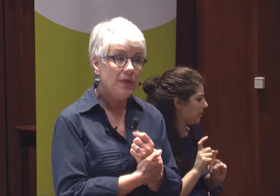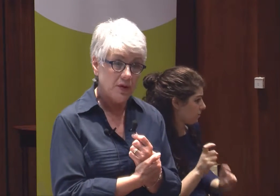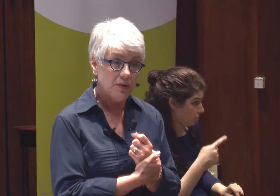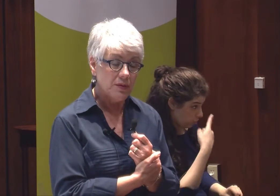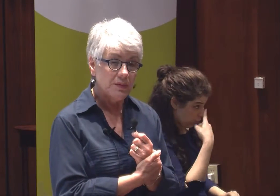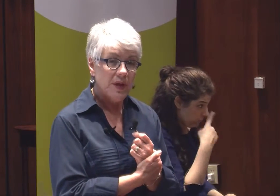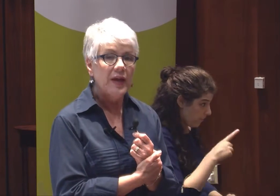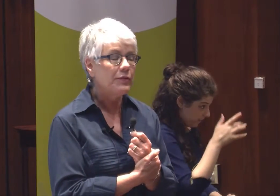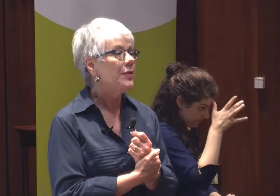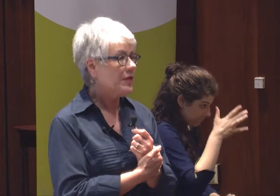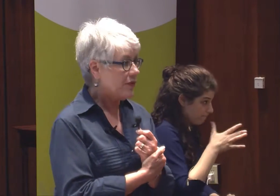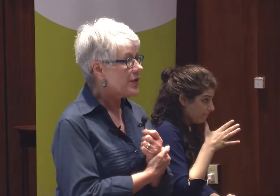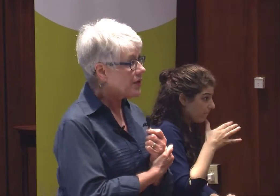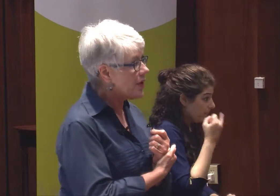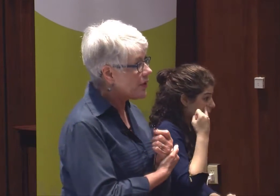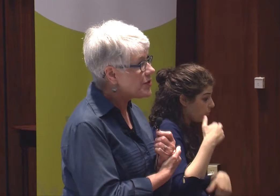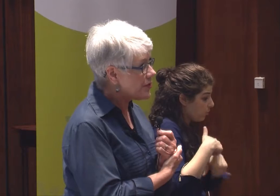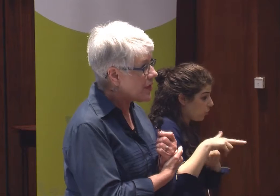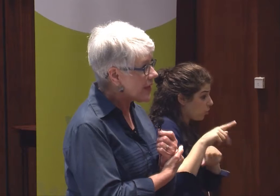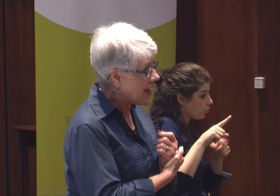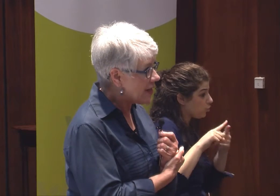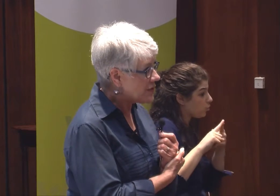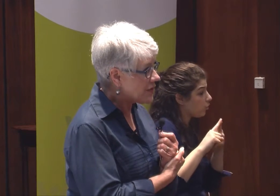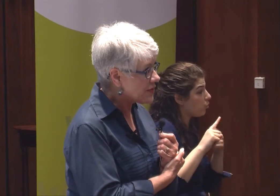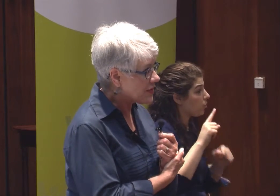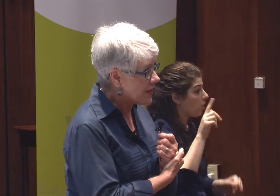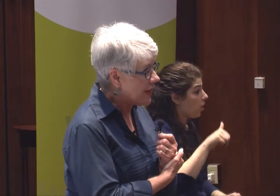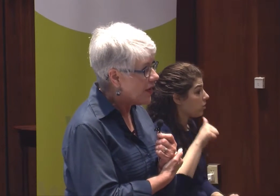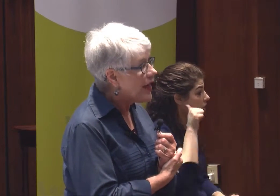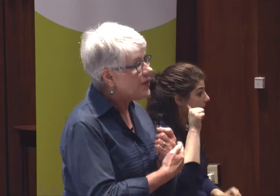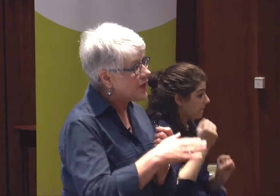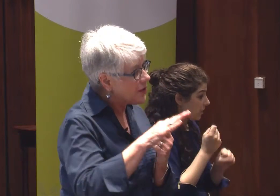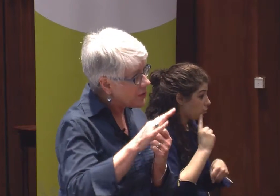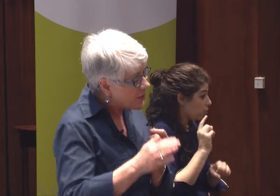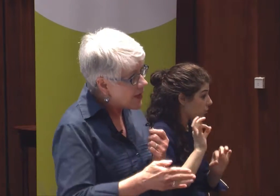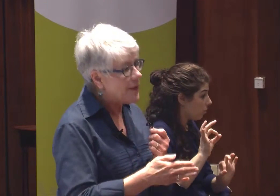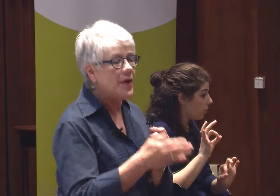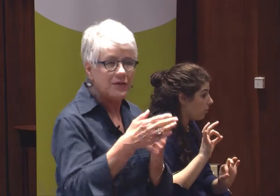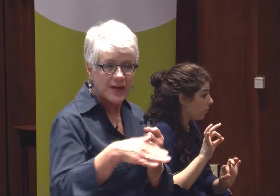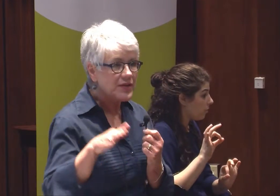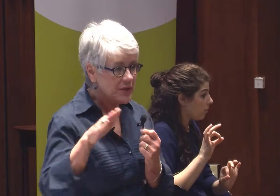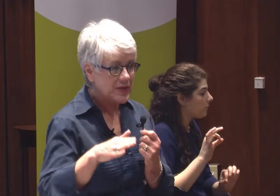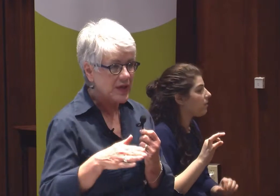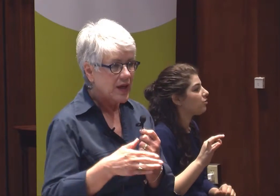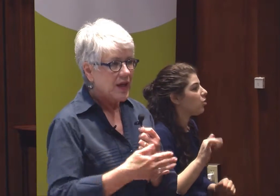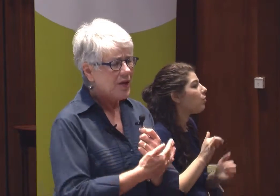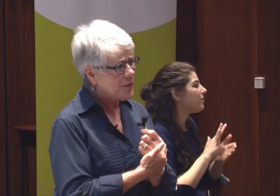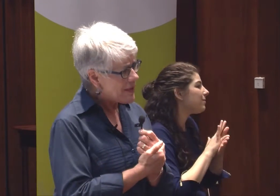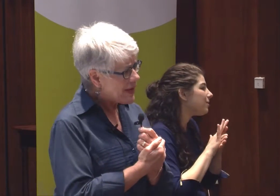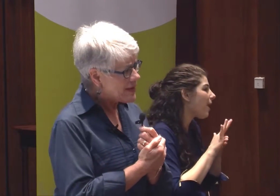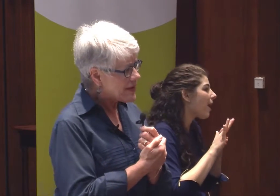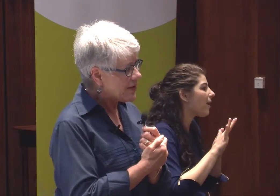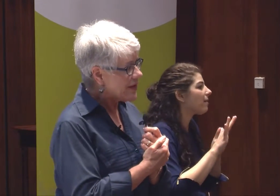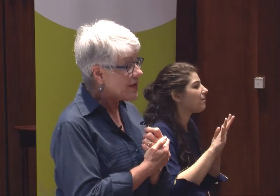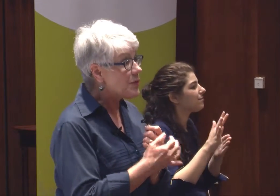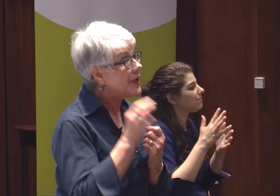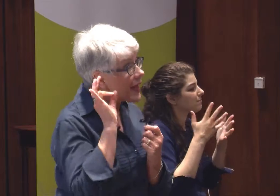you if we refer her to an audiologist, you know, so..." Or vice versa, "Your baby has a hearing loss but we've got